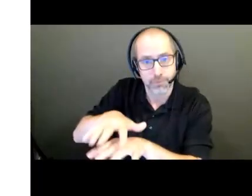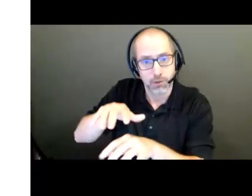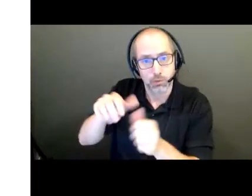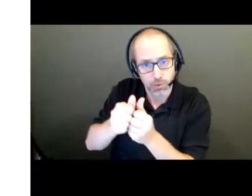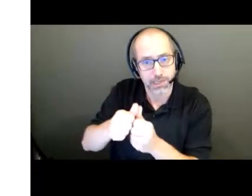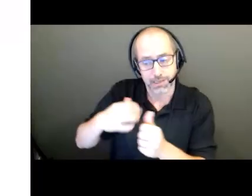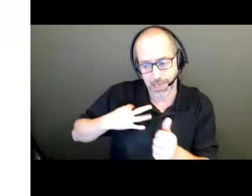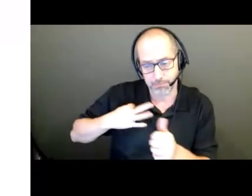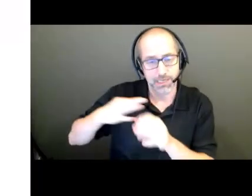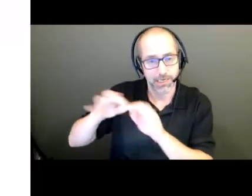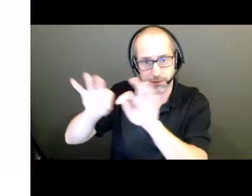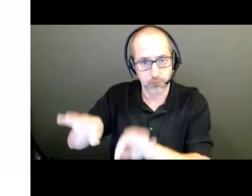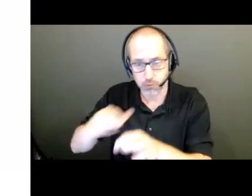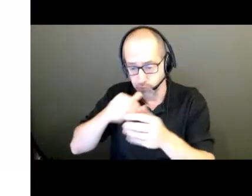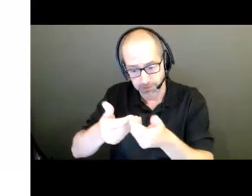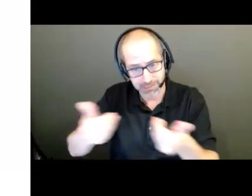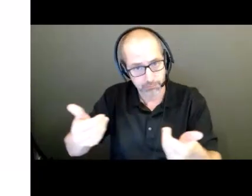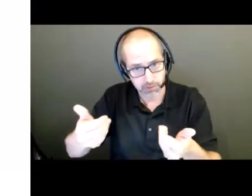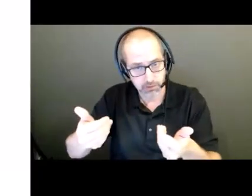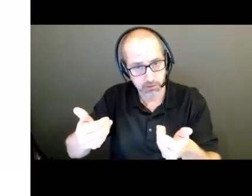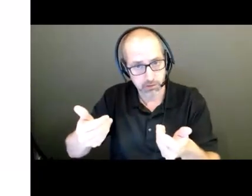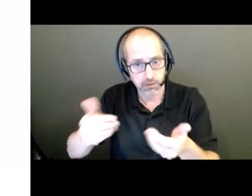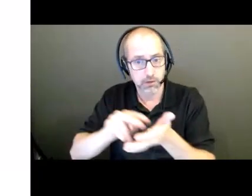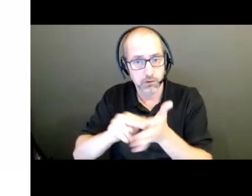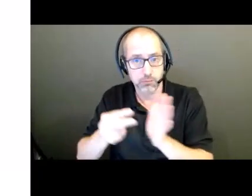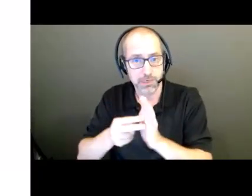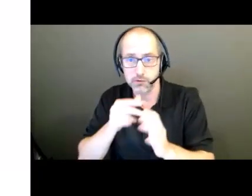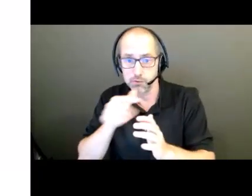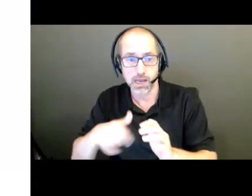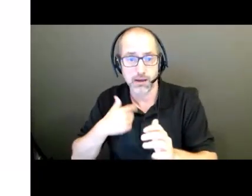This means you will no longer be preparing Excel files.